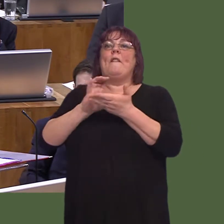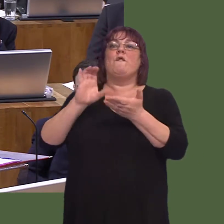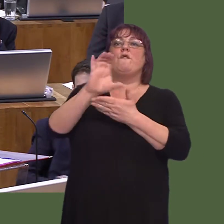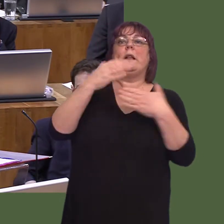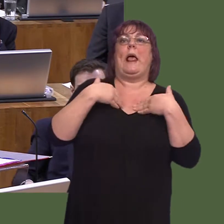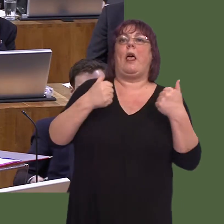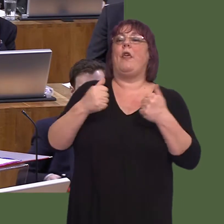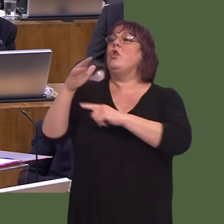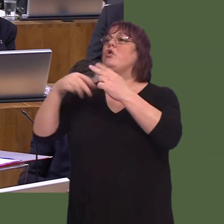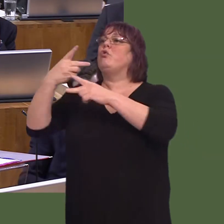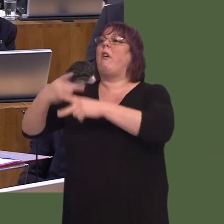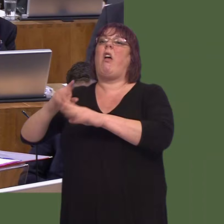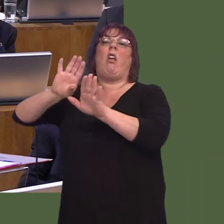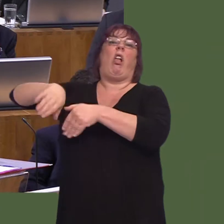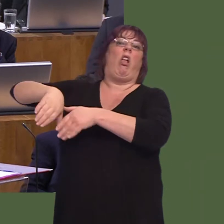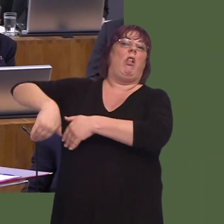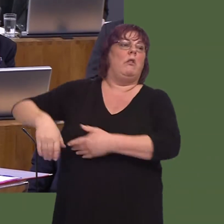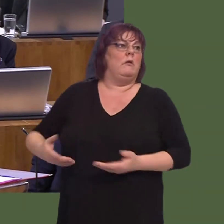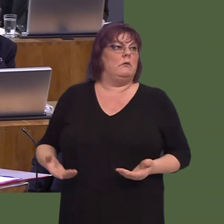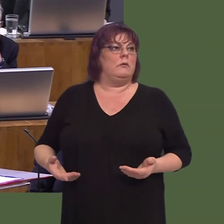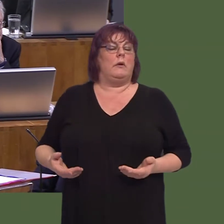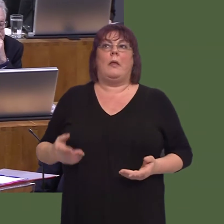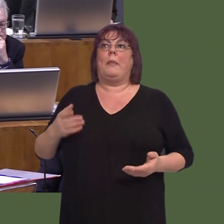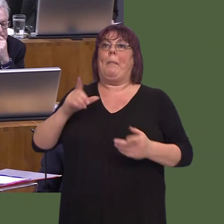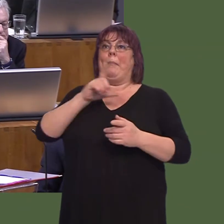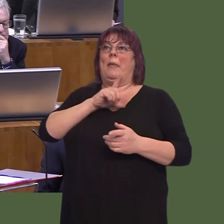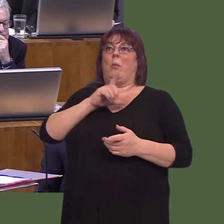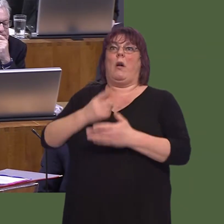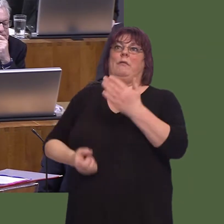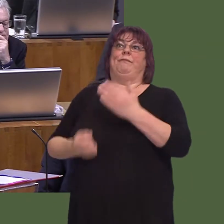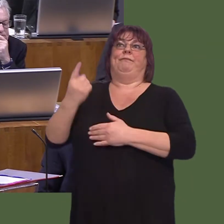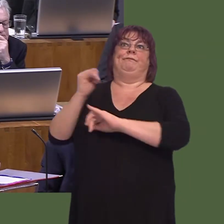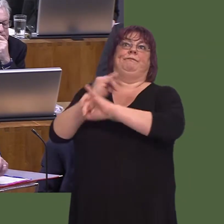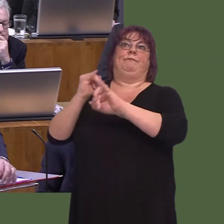effectively taking away from social care and putting into health, and now England is reaping the whirlwind of that.